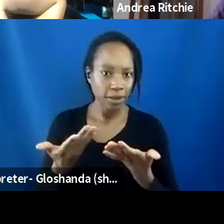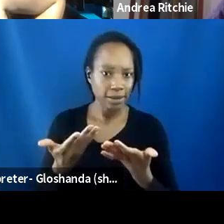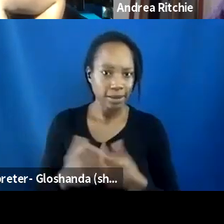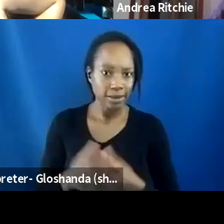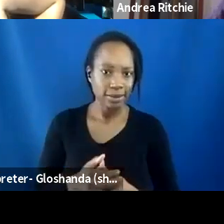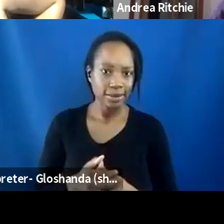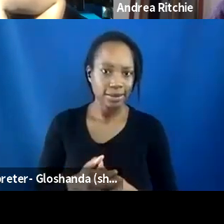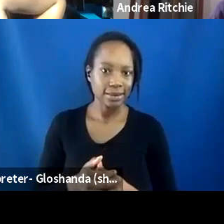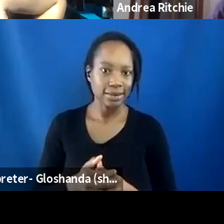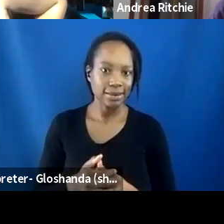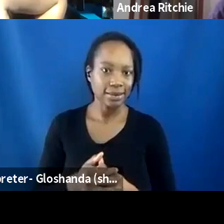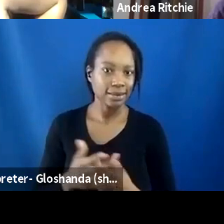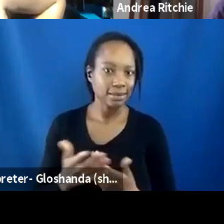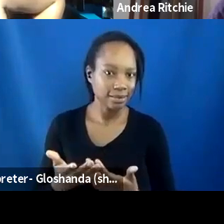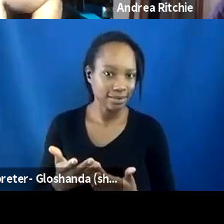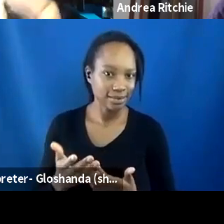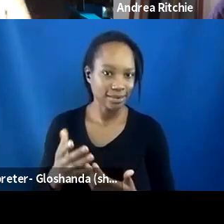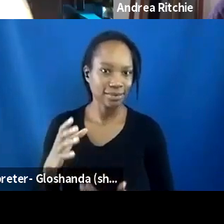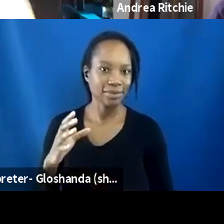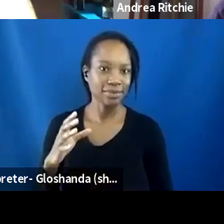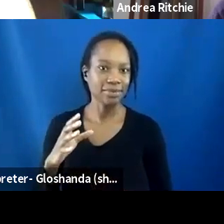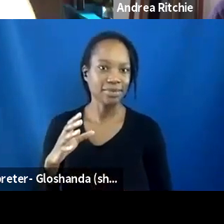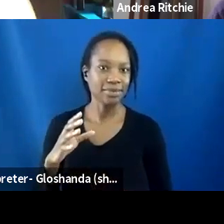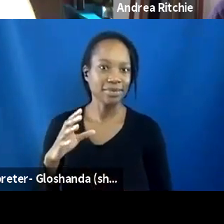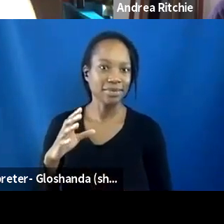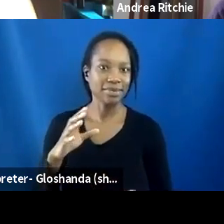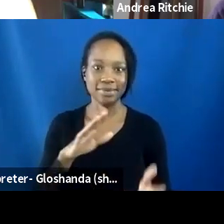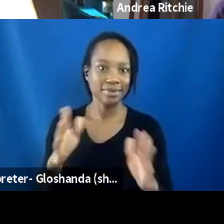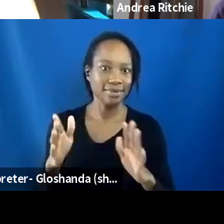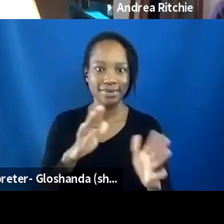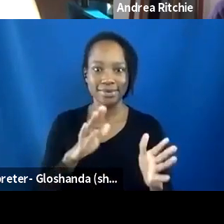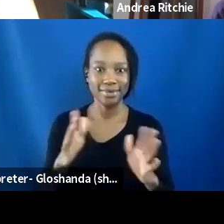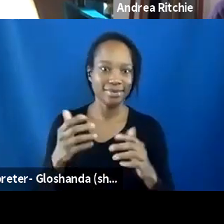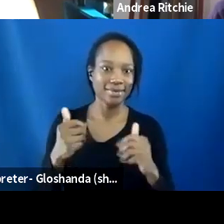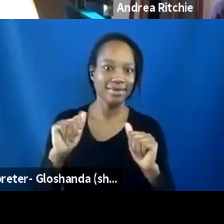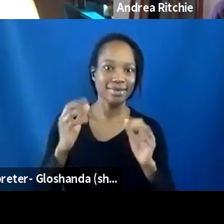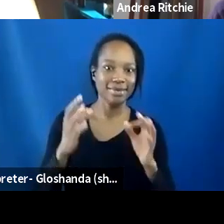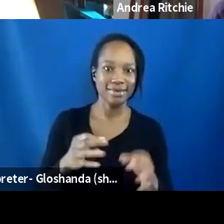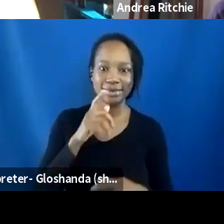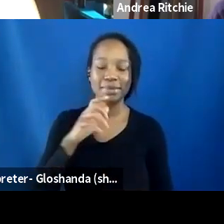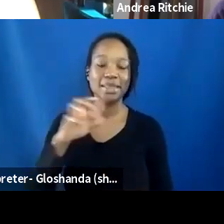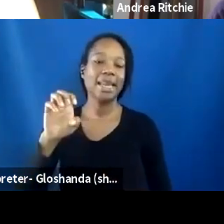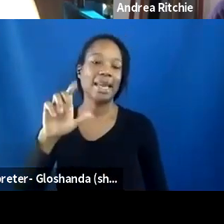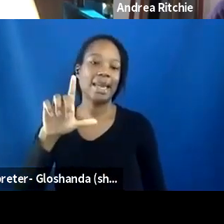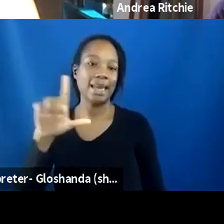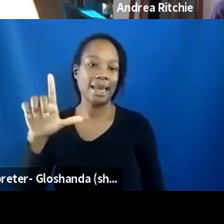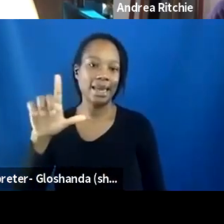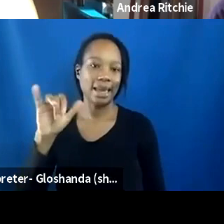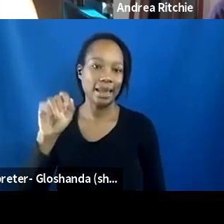Should I pick someone- - I can- Elliott, you gonna- - I can. I'm sorry. - I can. I can start. 'Cause I'm very excited to hear